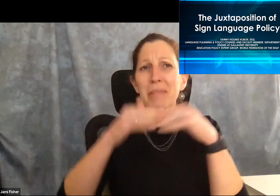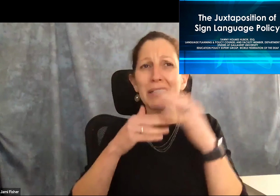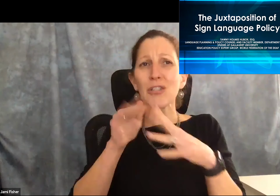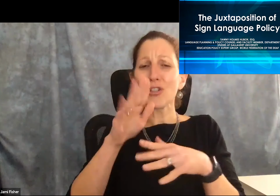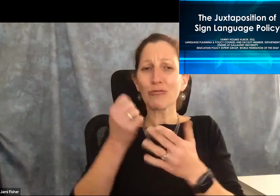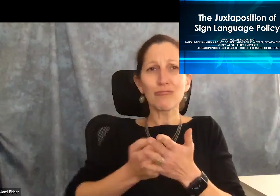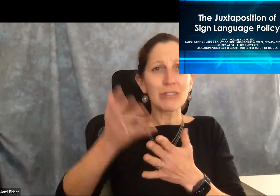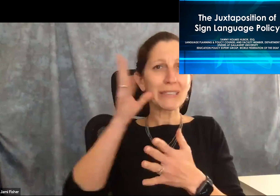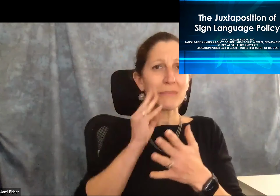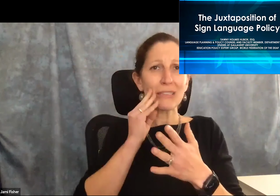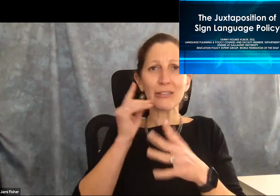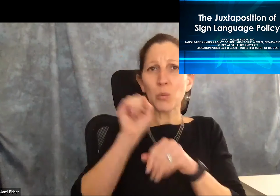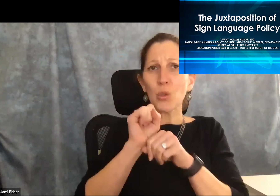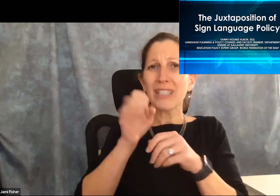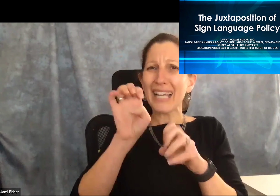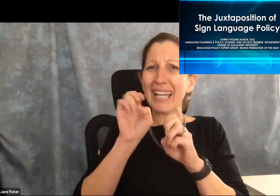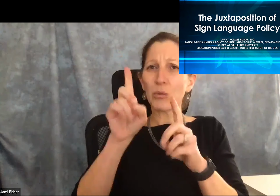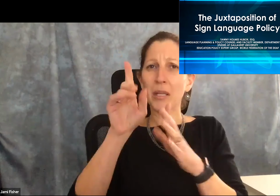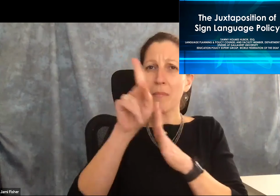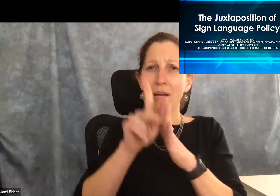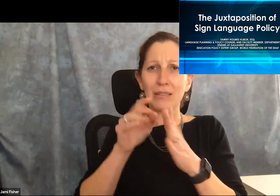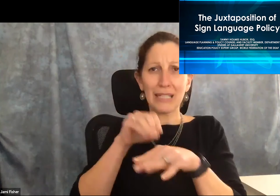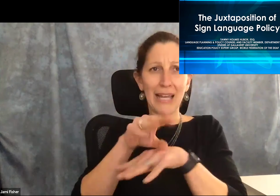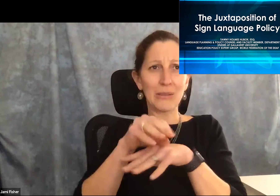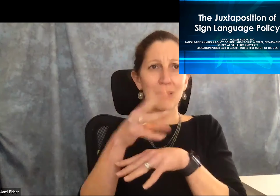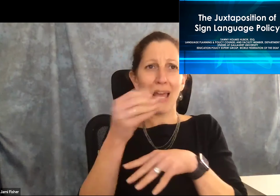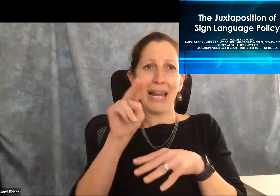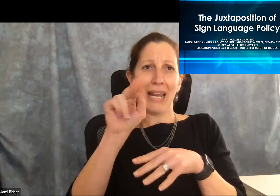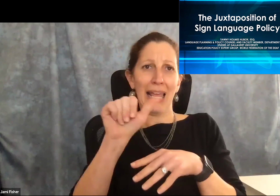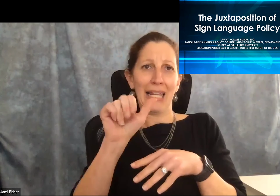and vision of building off her rich experience working as the education policy Council